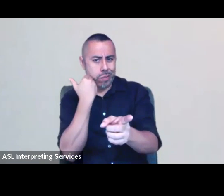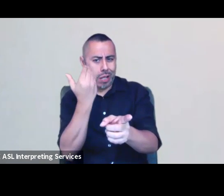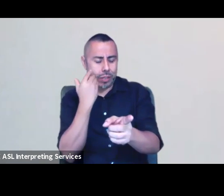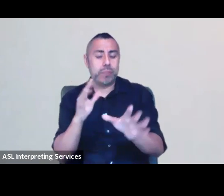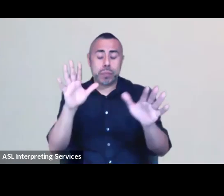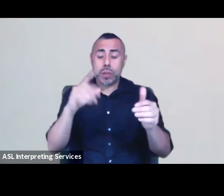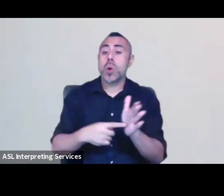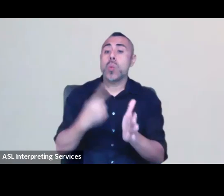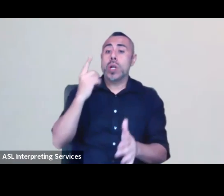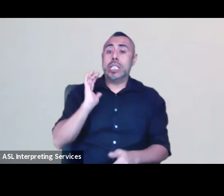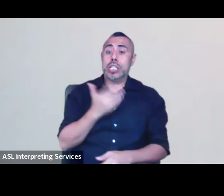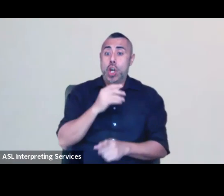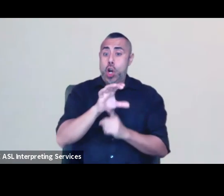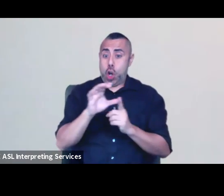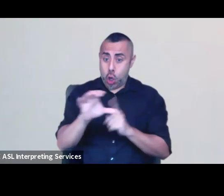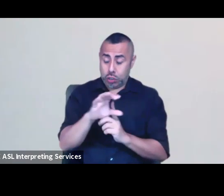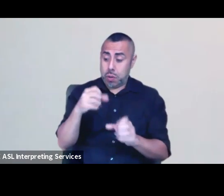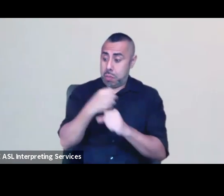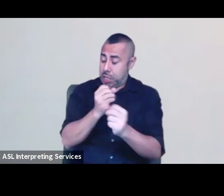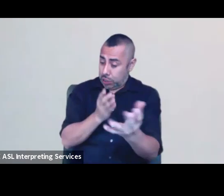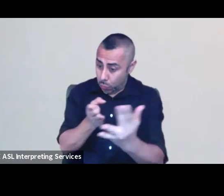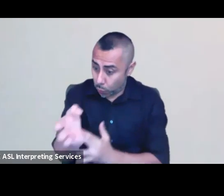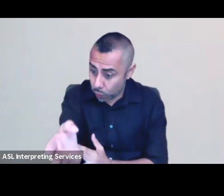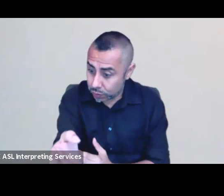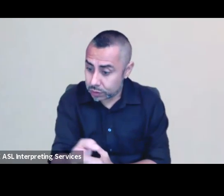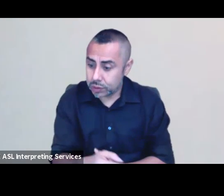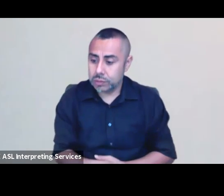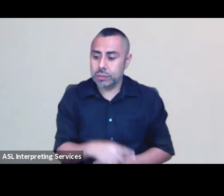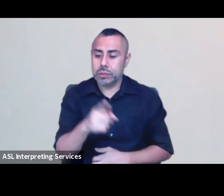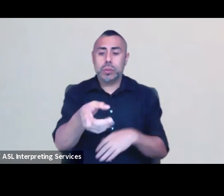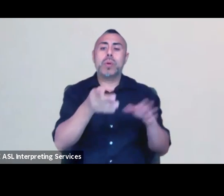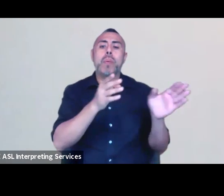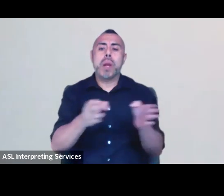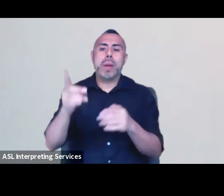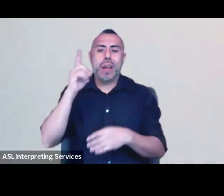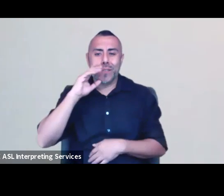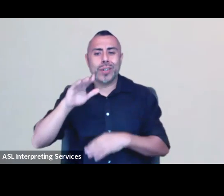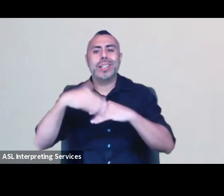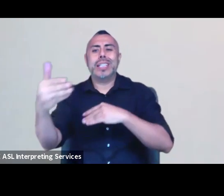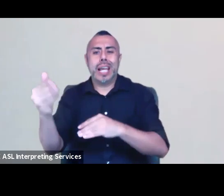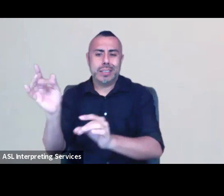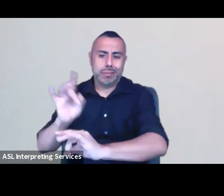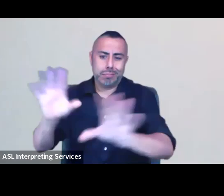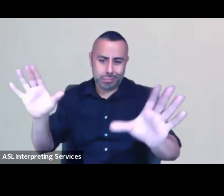plan for the next one by slowly building up an emergency fund. And while we're in this crisis,